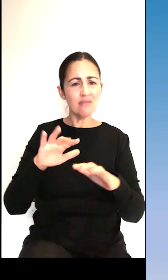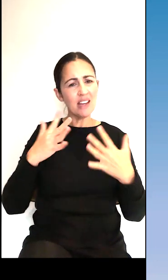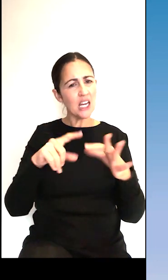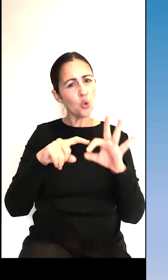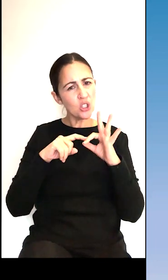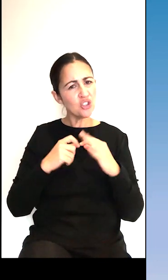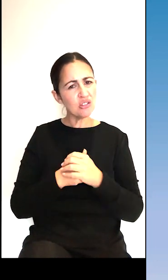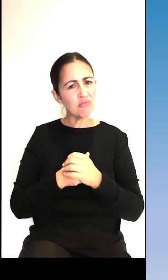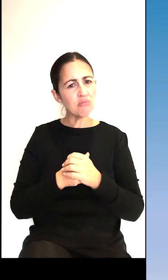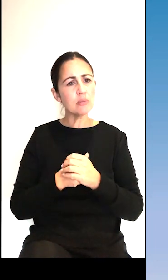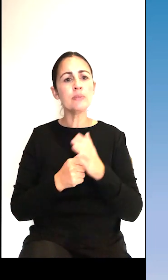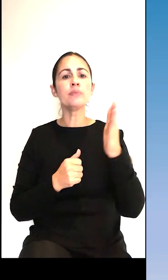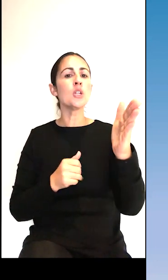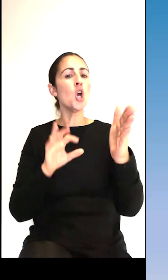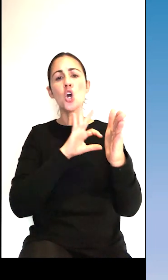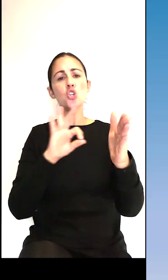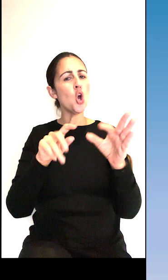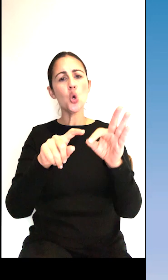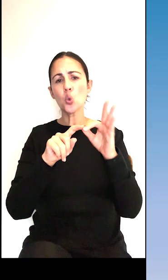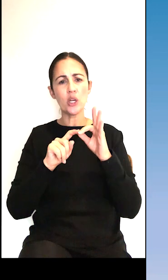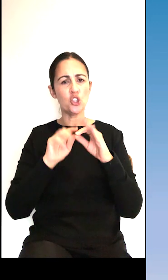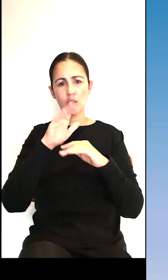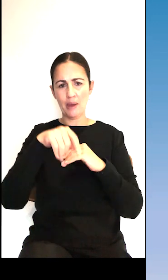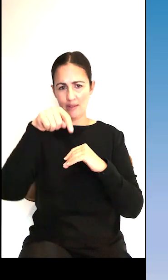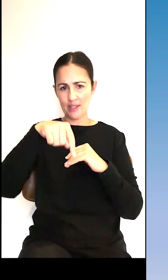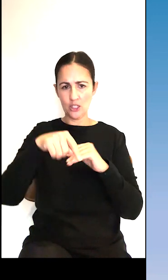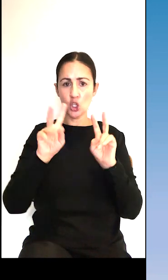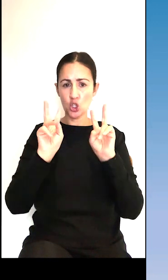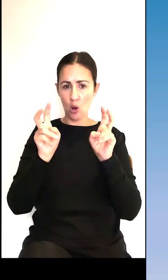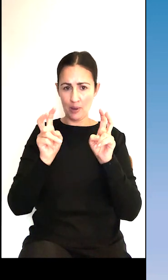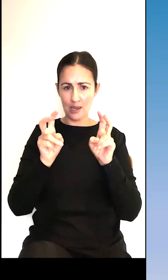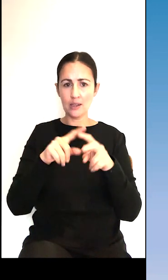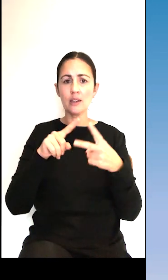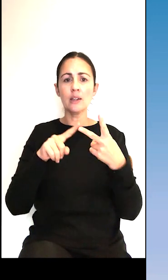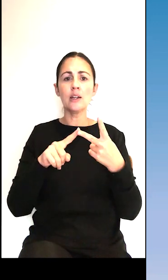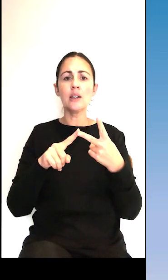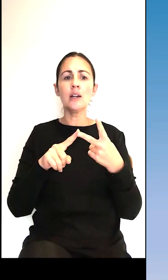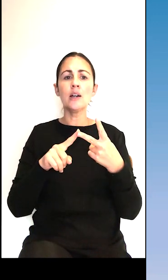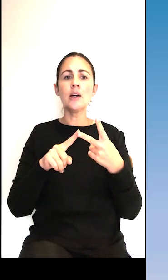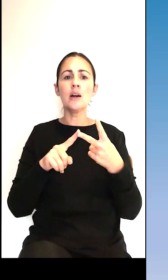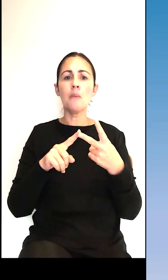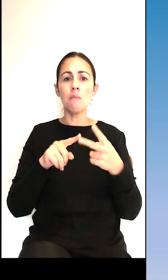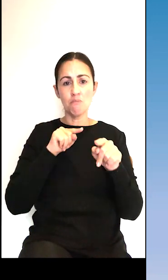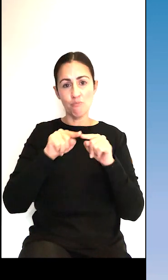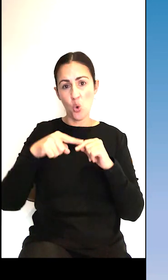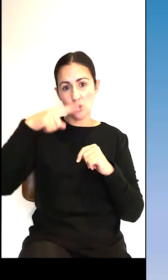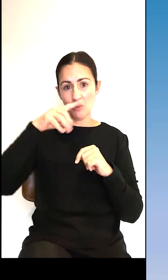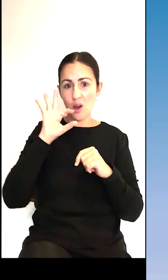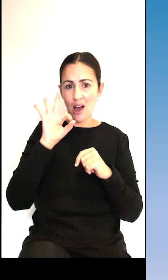Um, none about the content, but more around the availability of the digital copy of the webinar as it's recording.